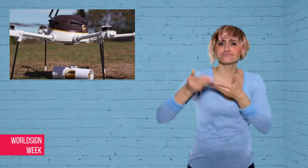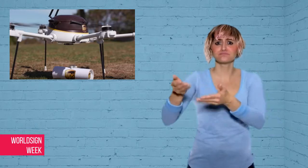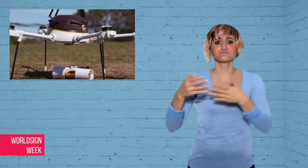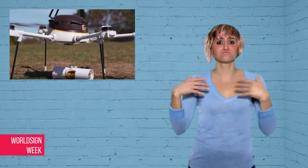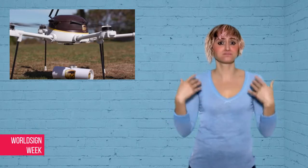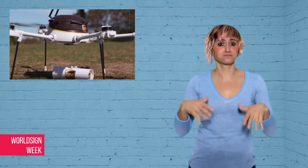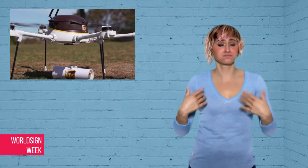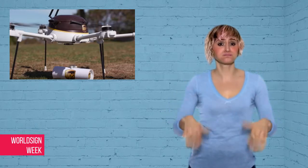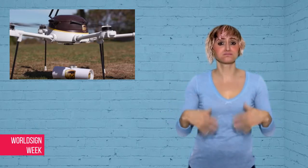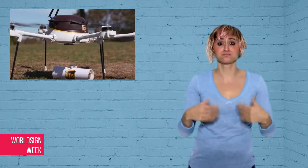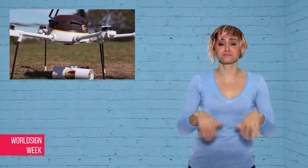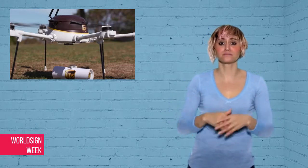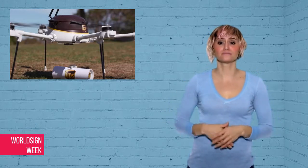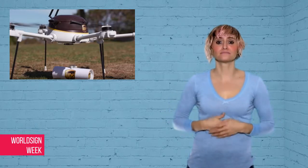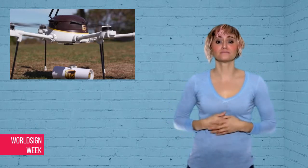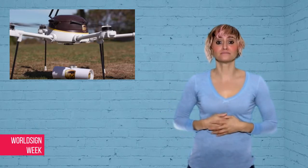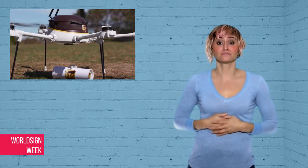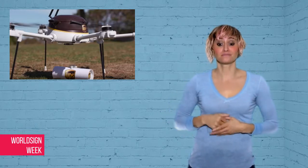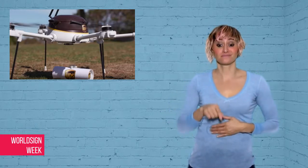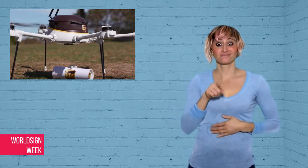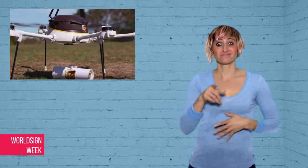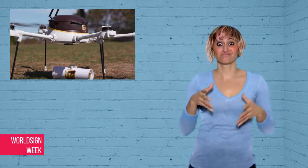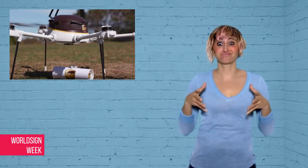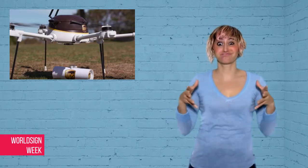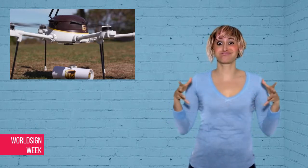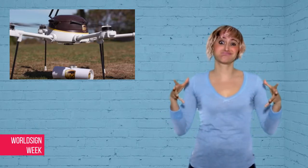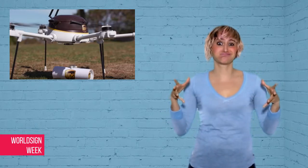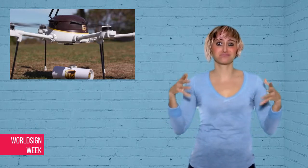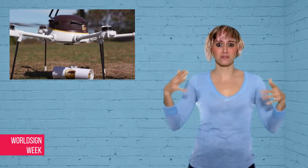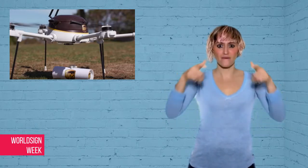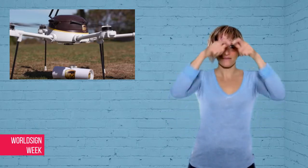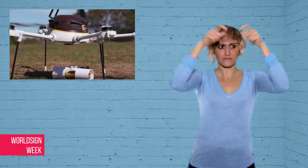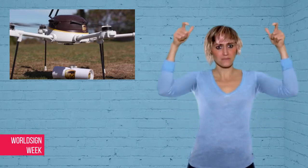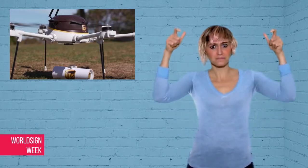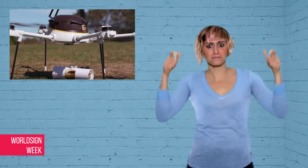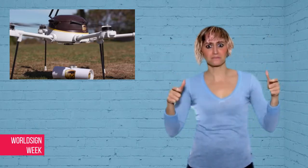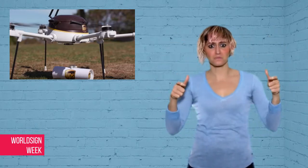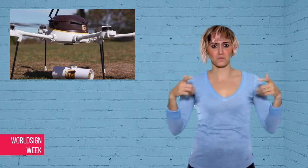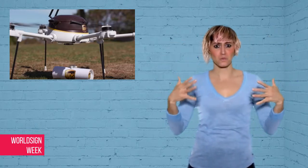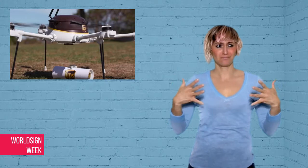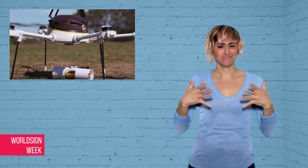jets owned or chartered.